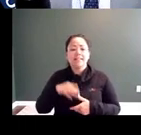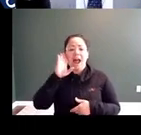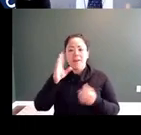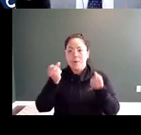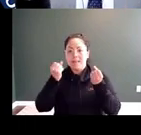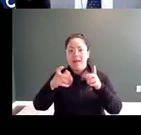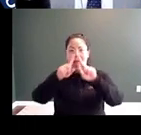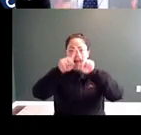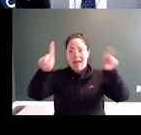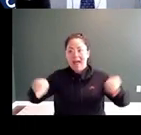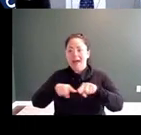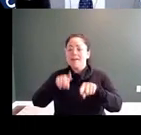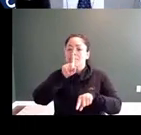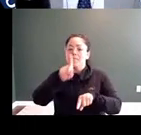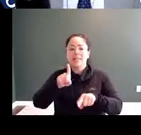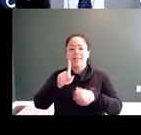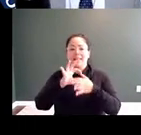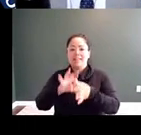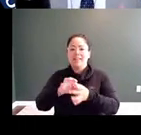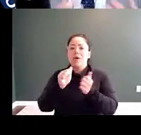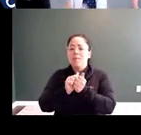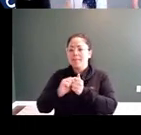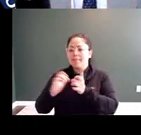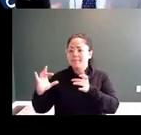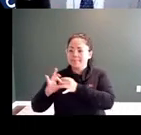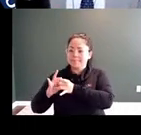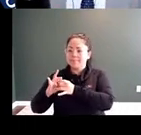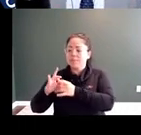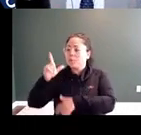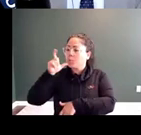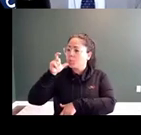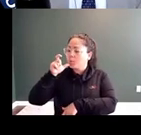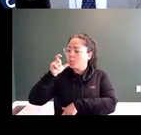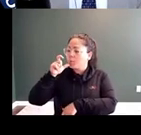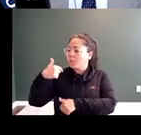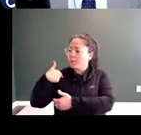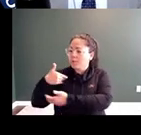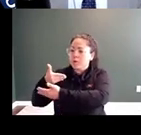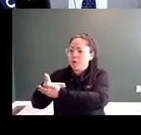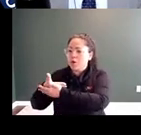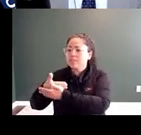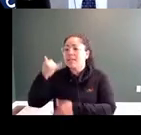but really it's all about association. So if you're associated with somebody in a national origin group